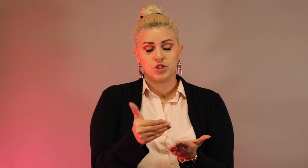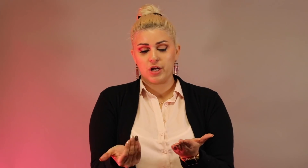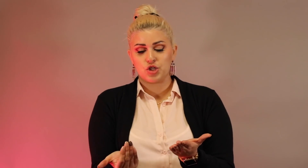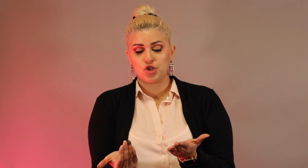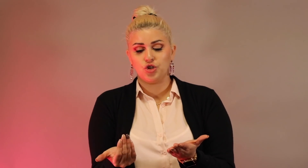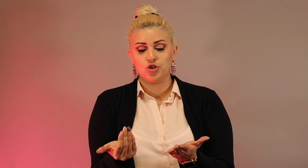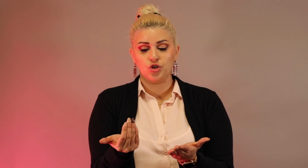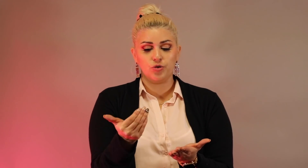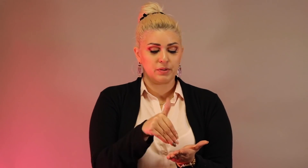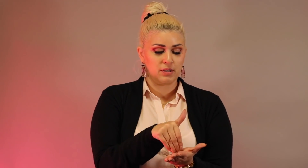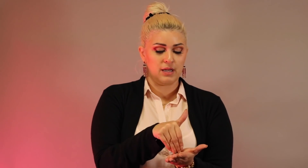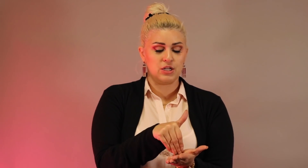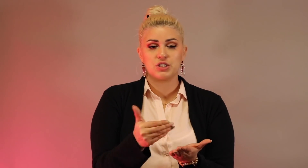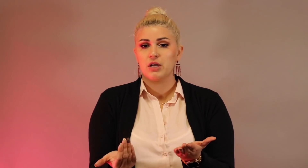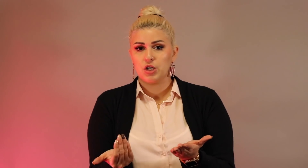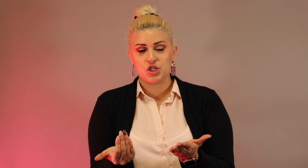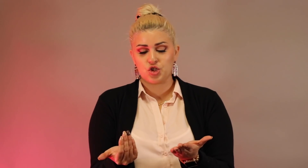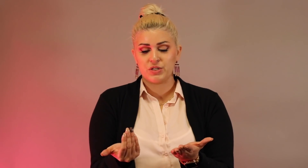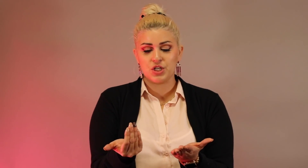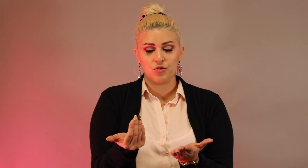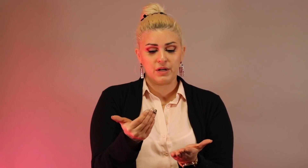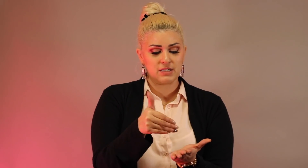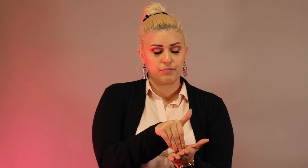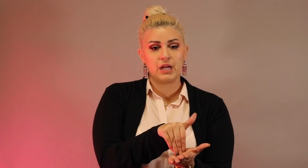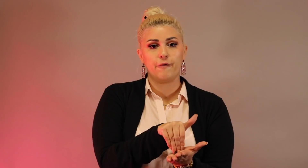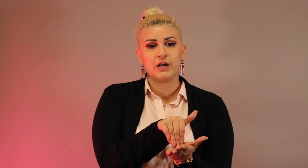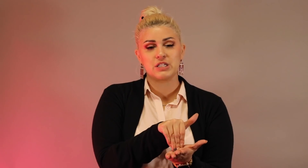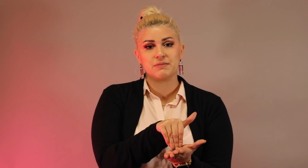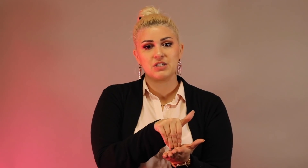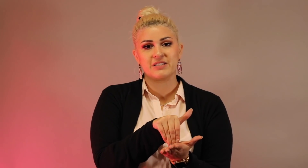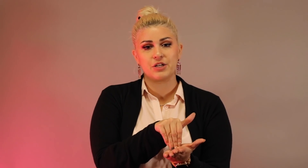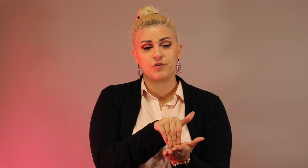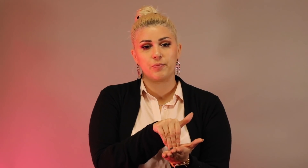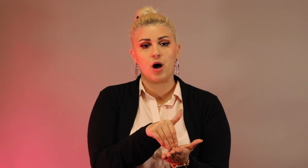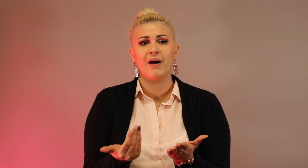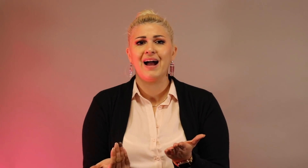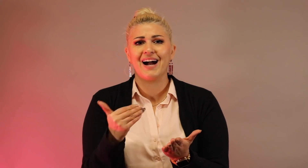So you're gonna scoop you're just twisting your wrist and bringing your fingertips into the center of your palm.